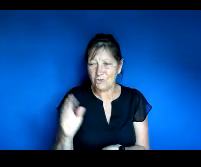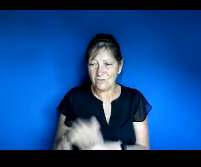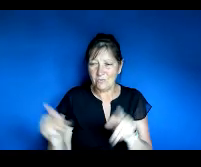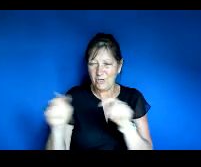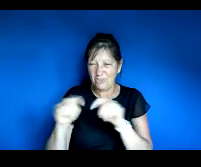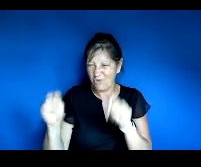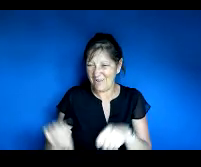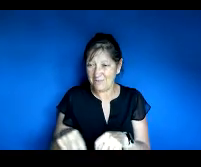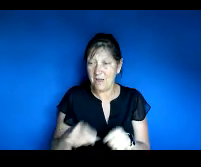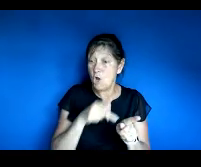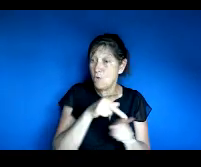by a professional CART captioner.